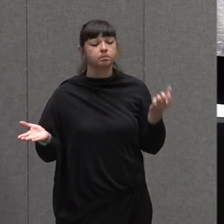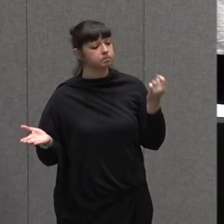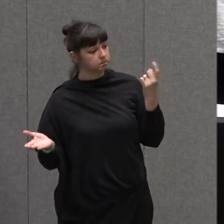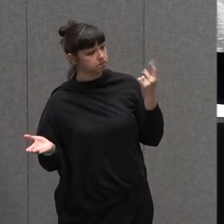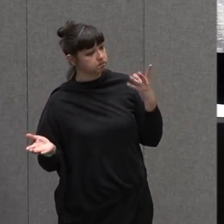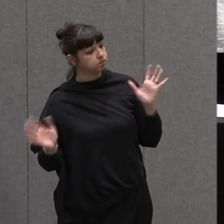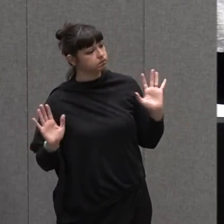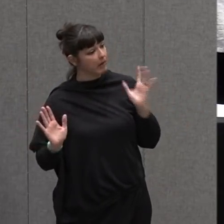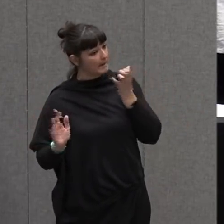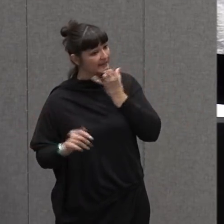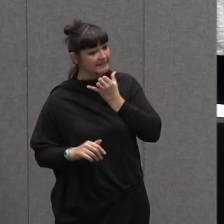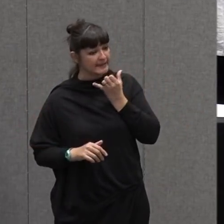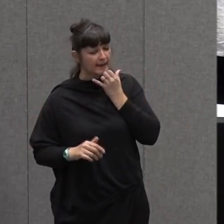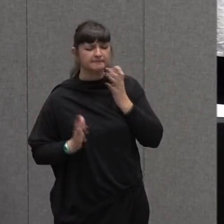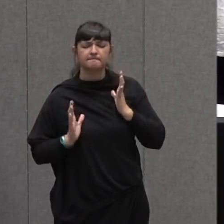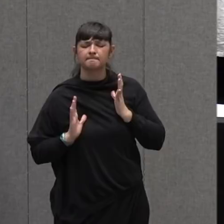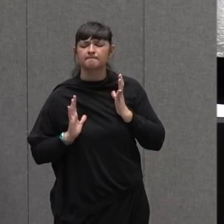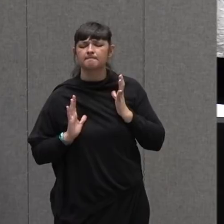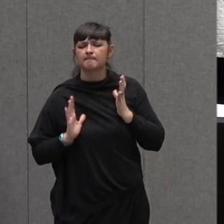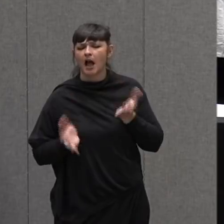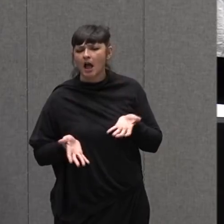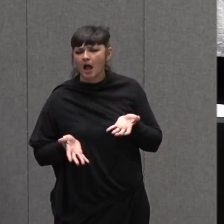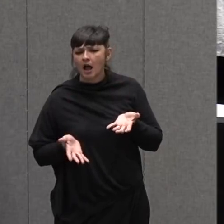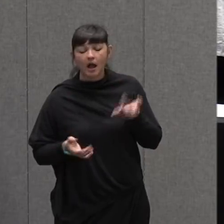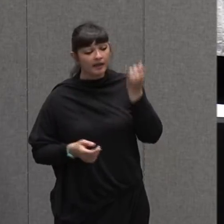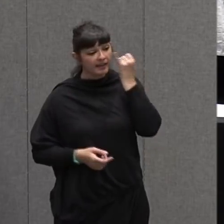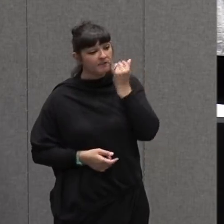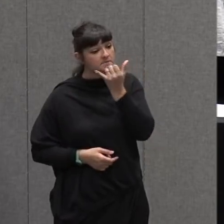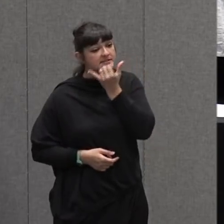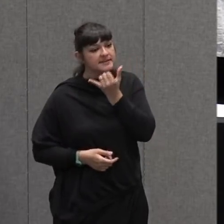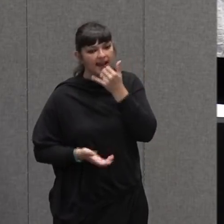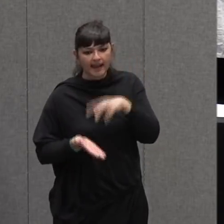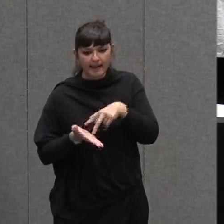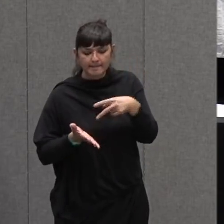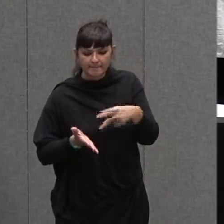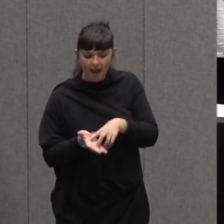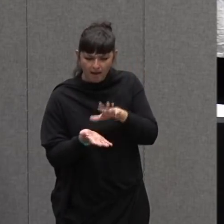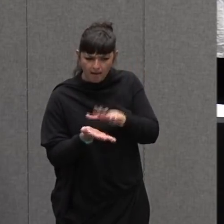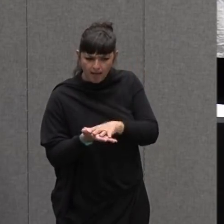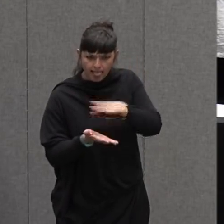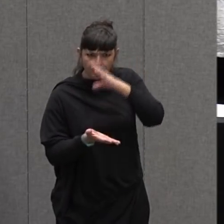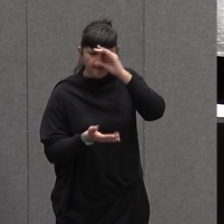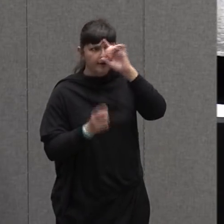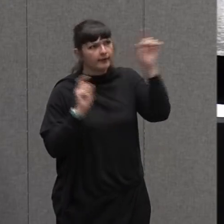Remember we learn most from when we make mistakes because we know even if we don't realize it